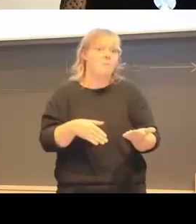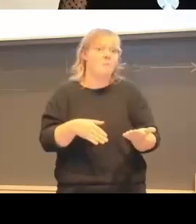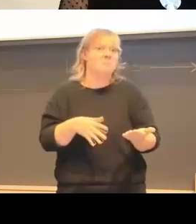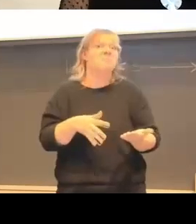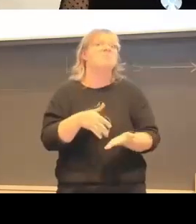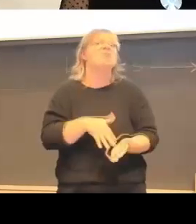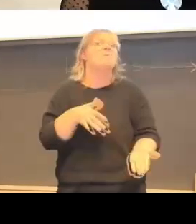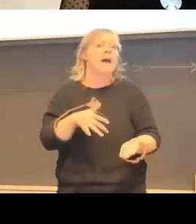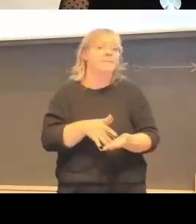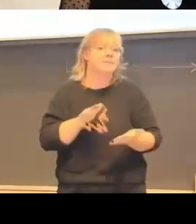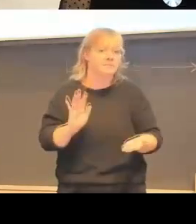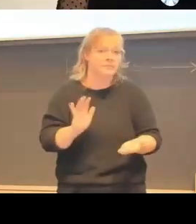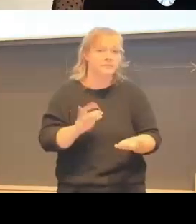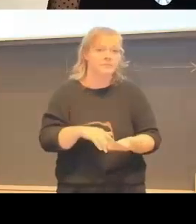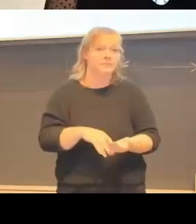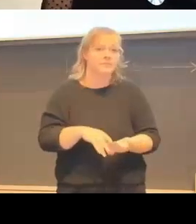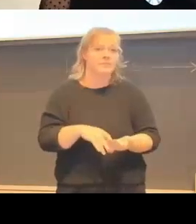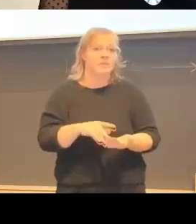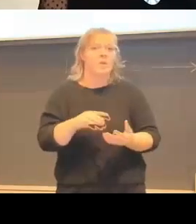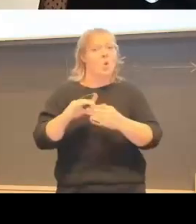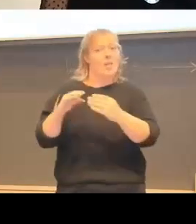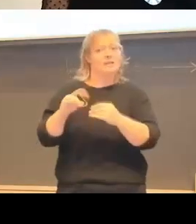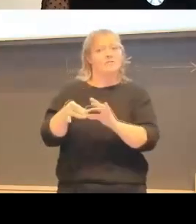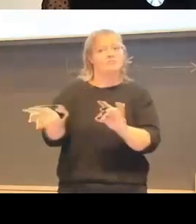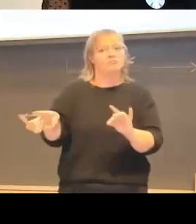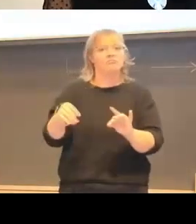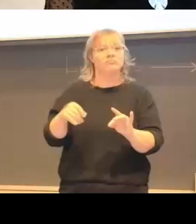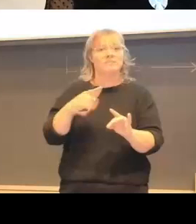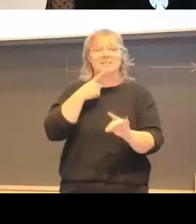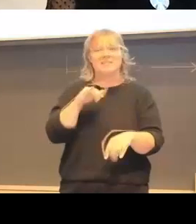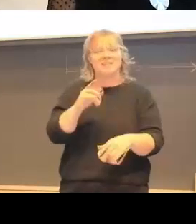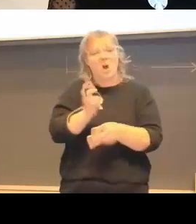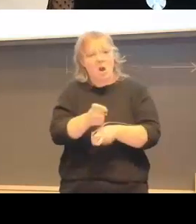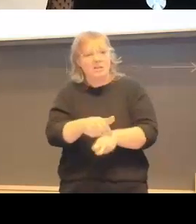time there were qualitative remarks that reflected that they had a hard time navigating a learner's